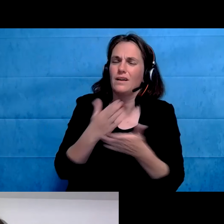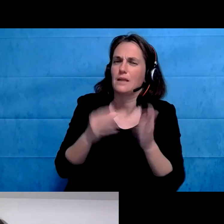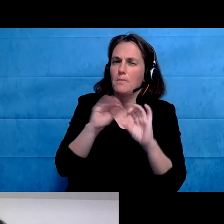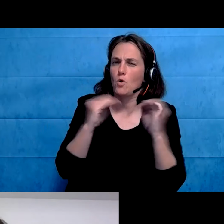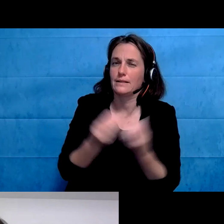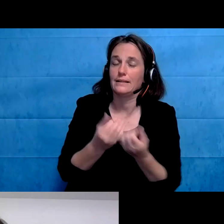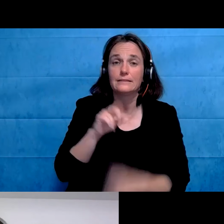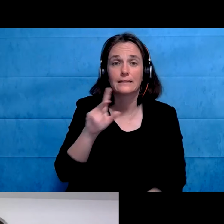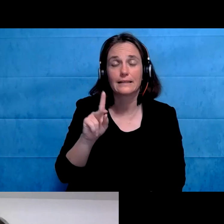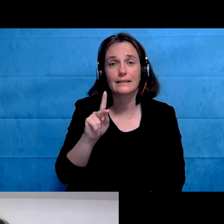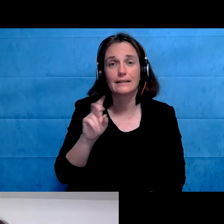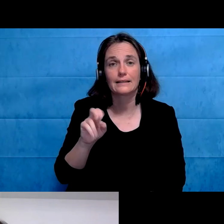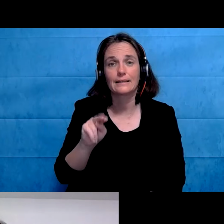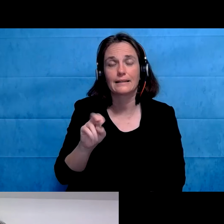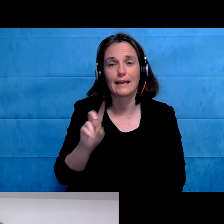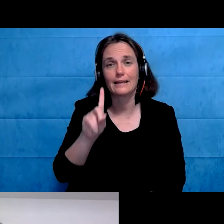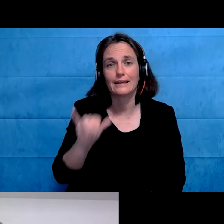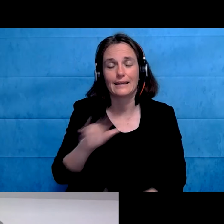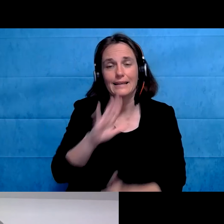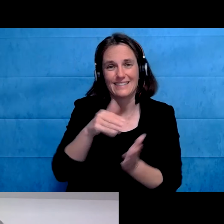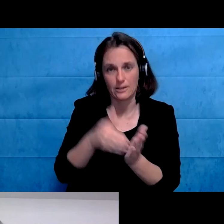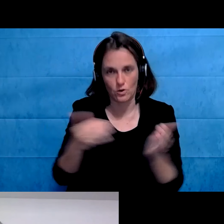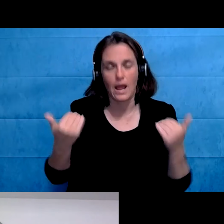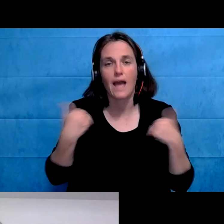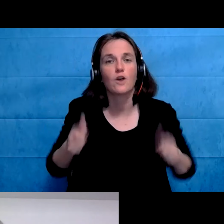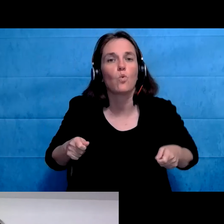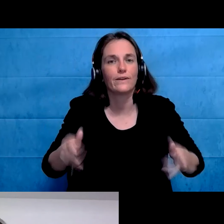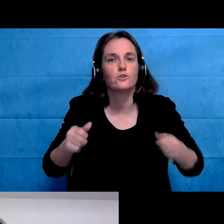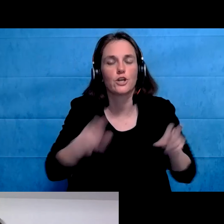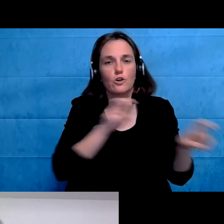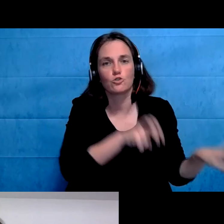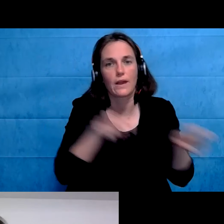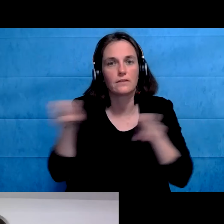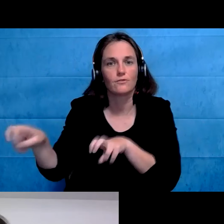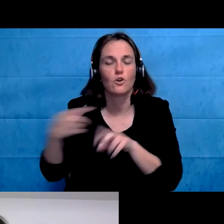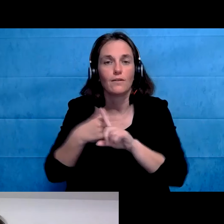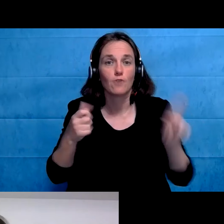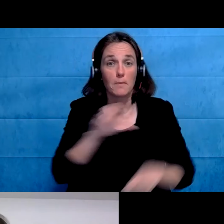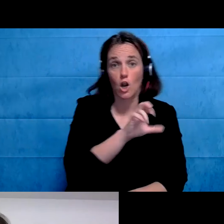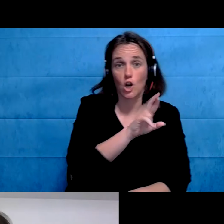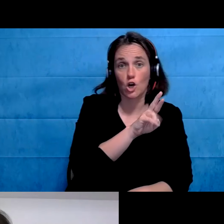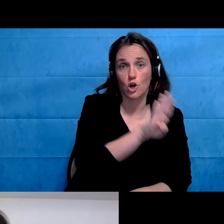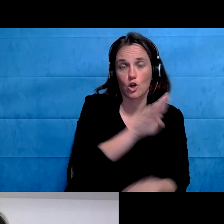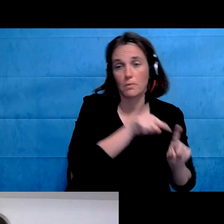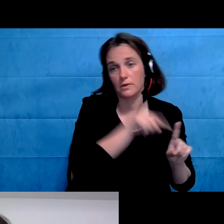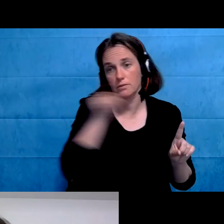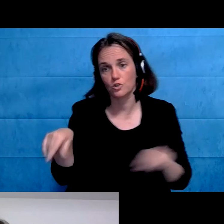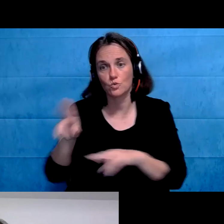has a wheelchair transfer from curb to seat, so you can make sure that they know about those accessibility accommodations,